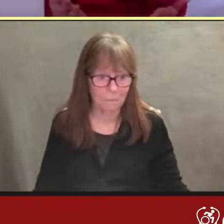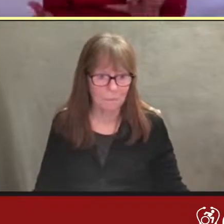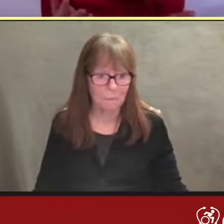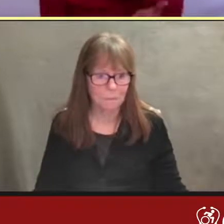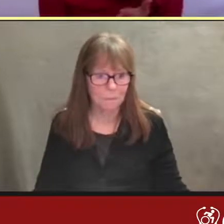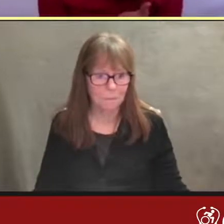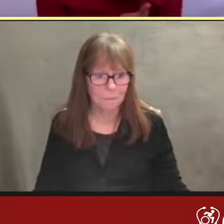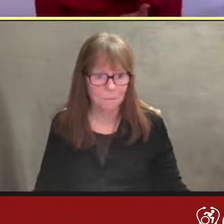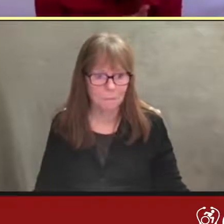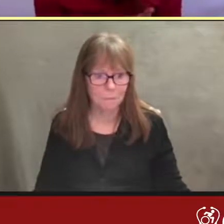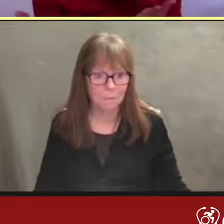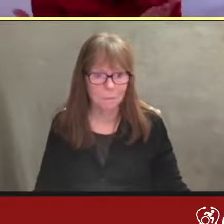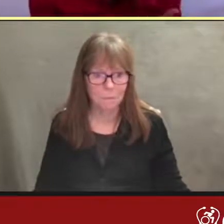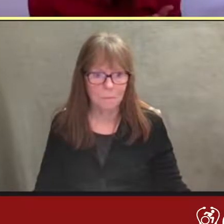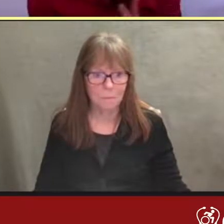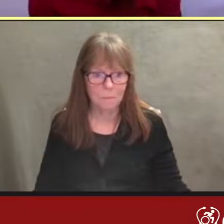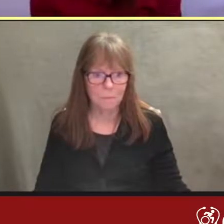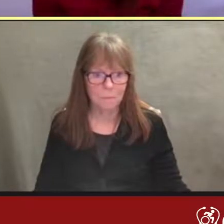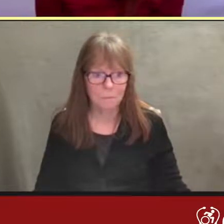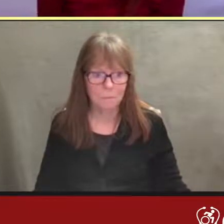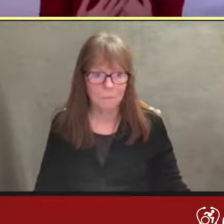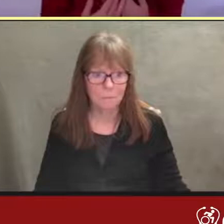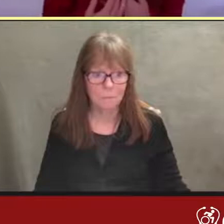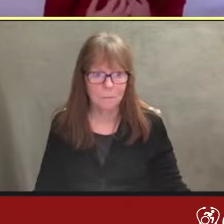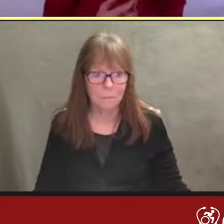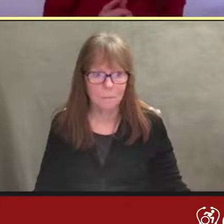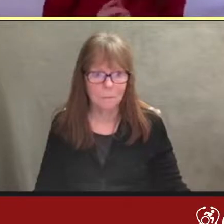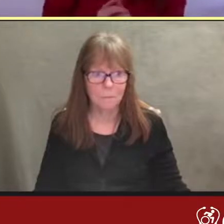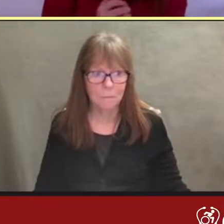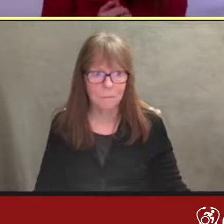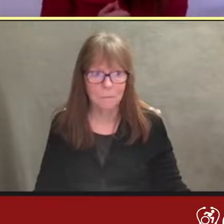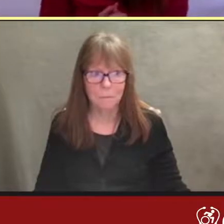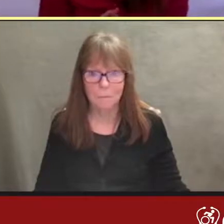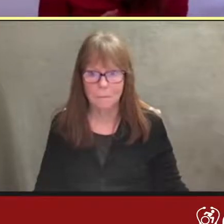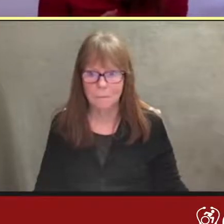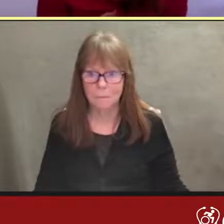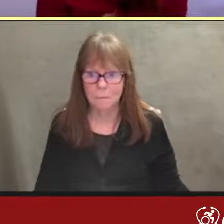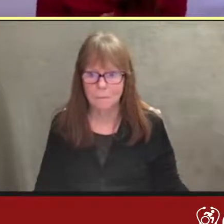session at this conference. I’m Dr. Alina Engelman.